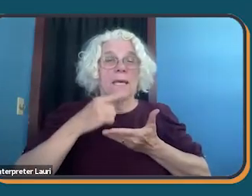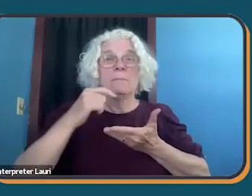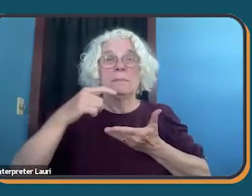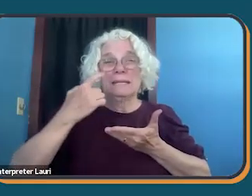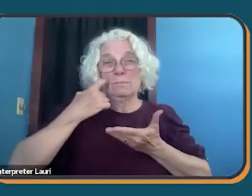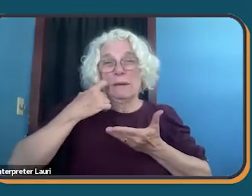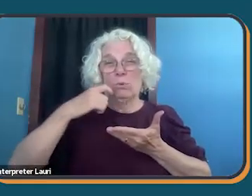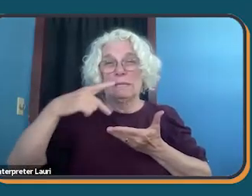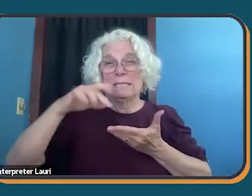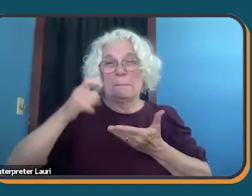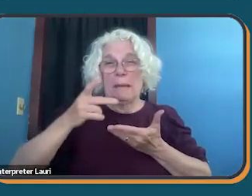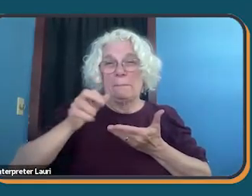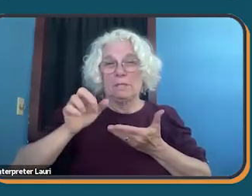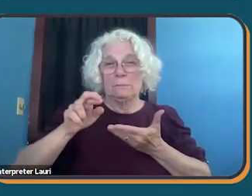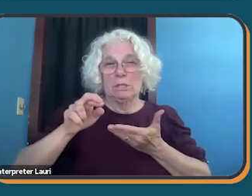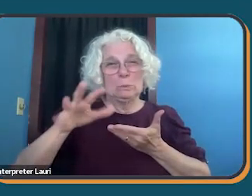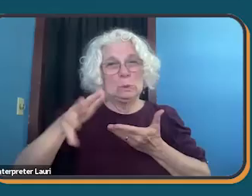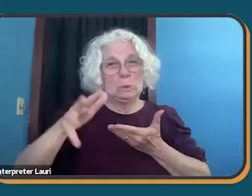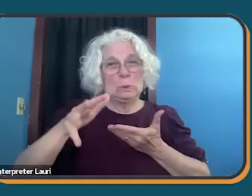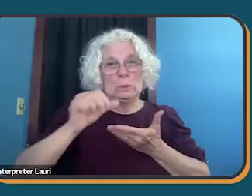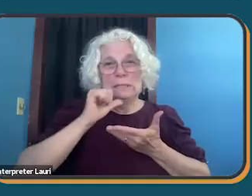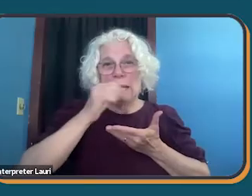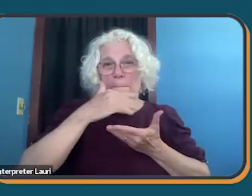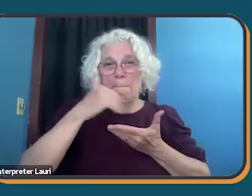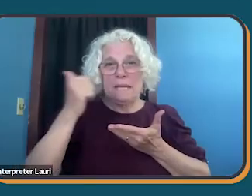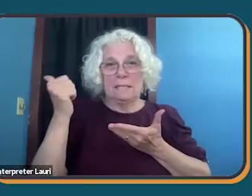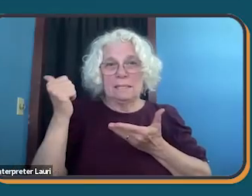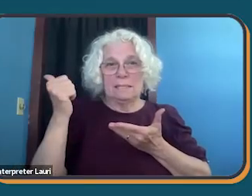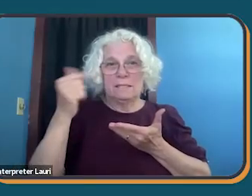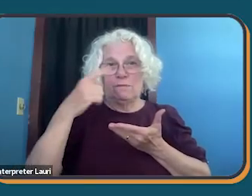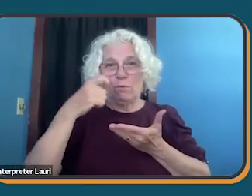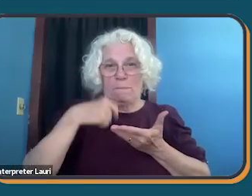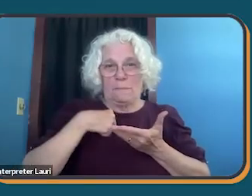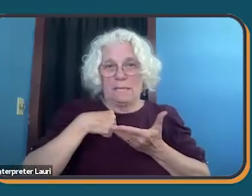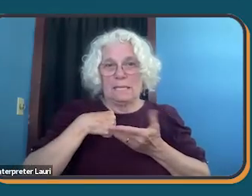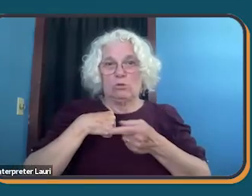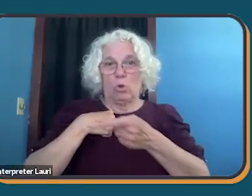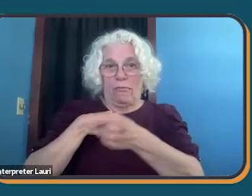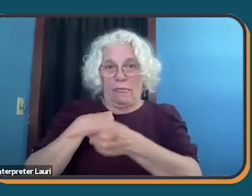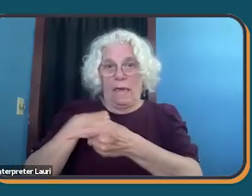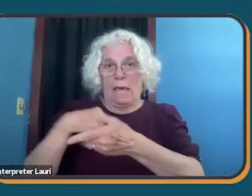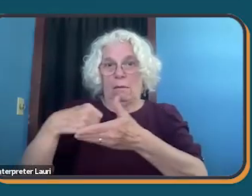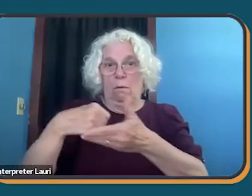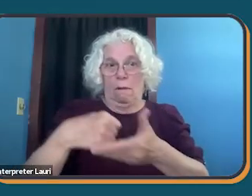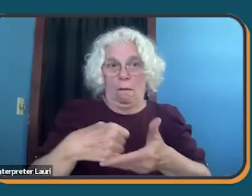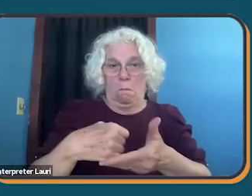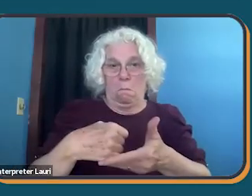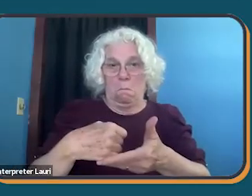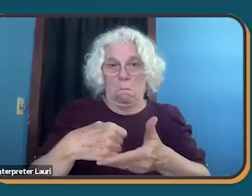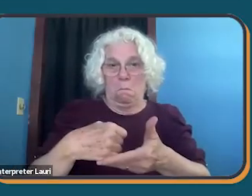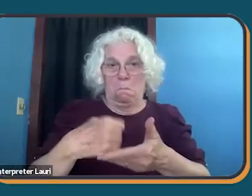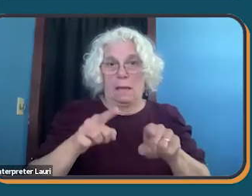did happen in the way that was most convenient for me